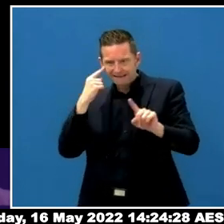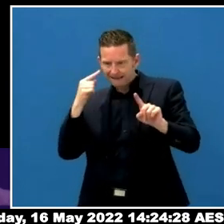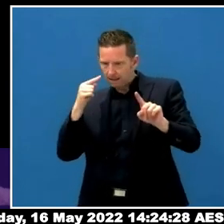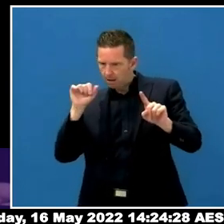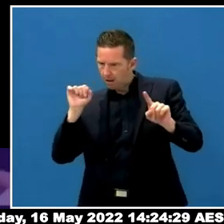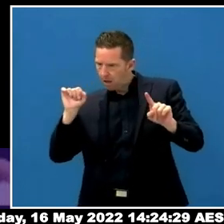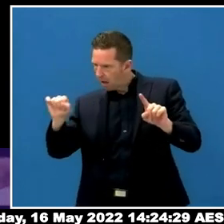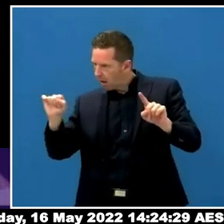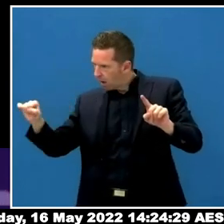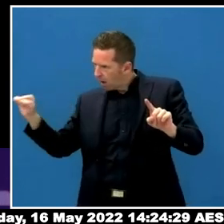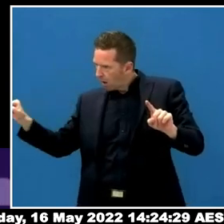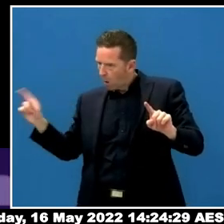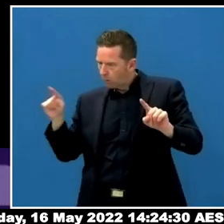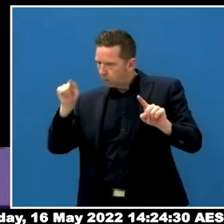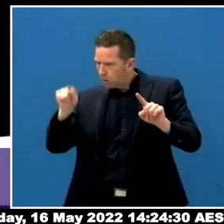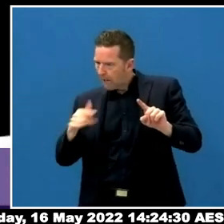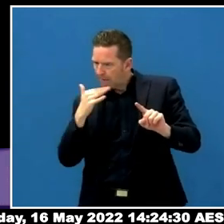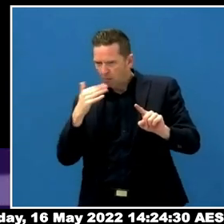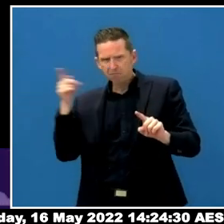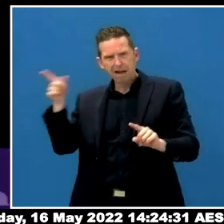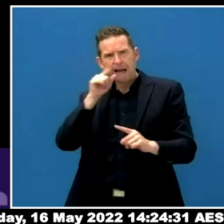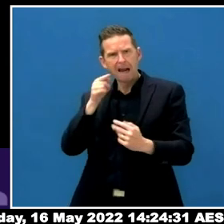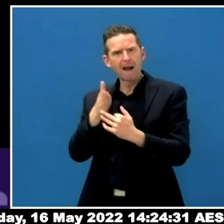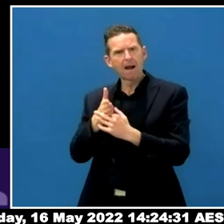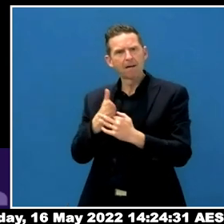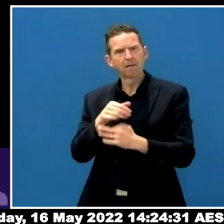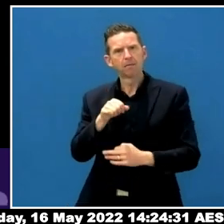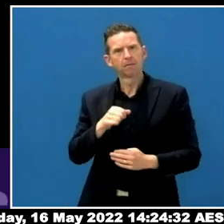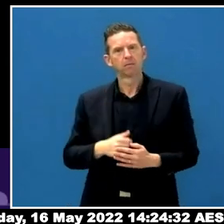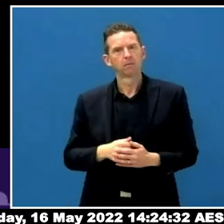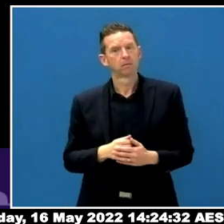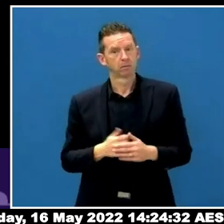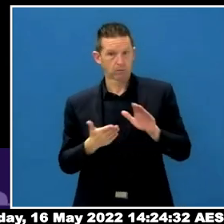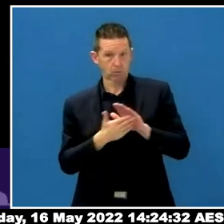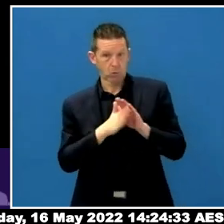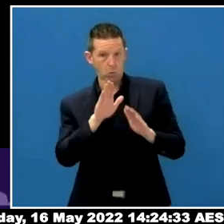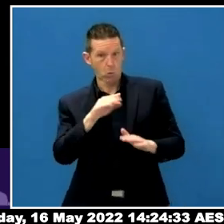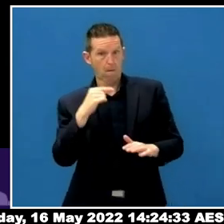In Simon's funding, you understood that, is that right? Yeah. MR FOGARTY: Alright.